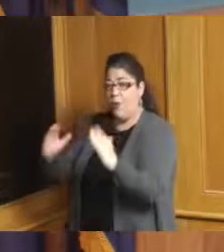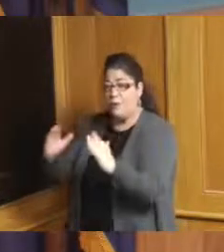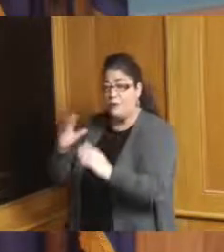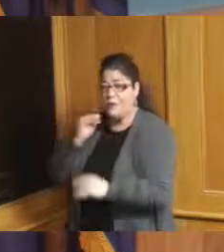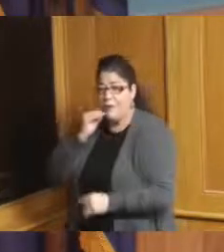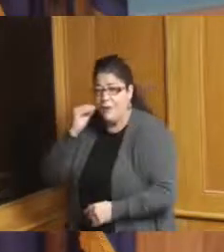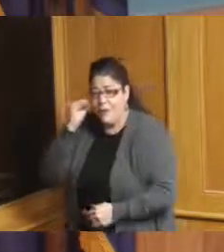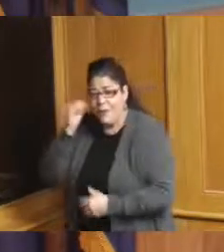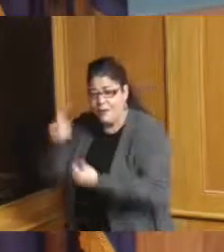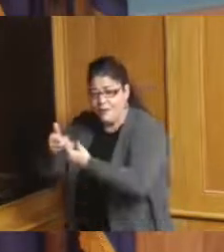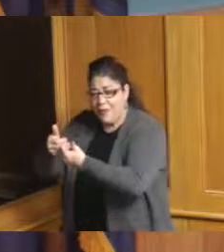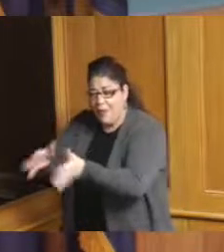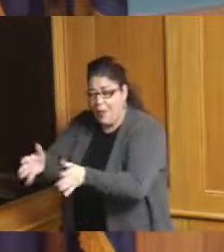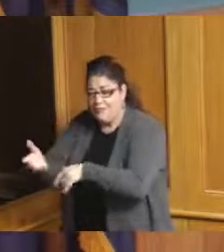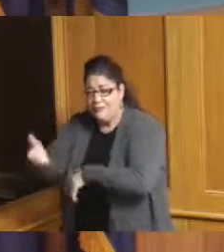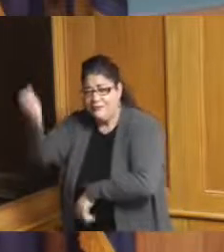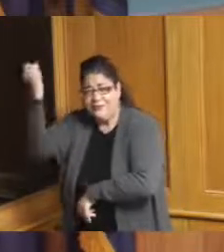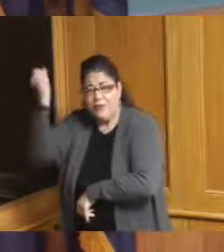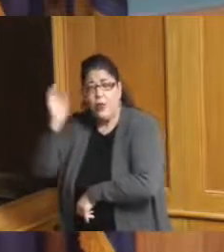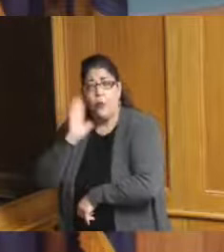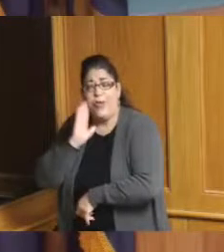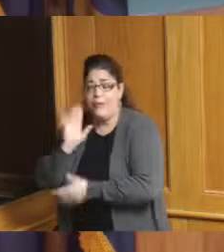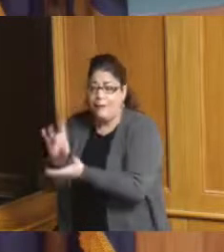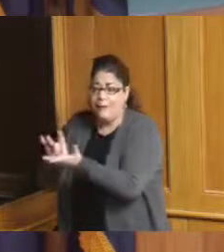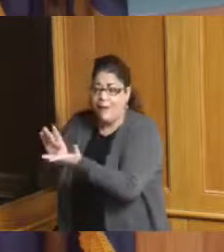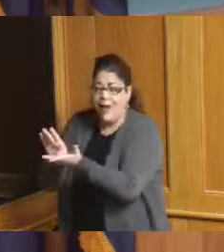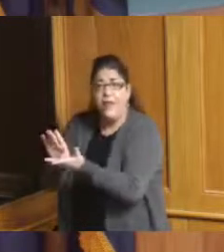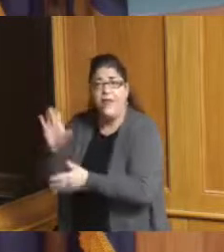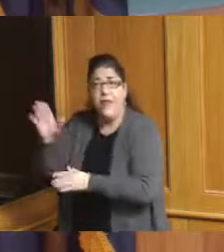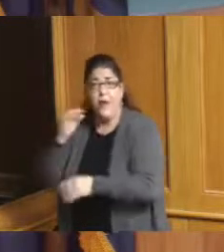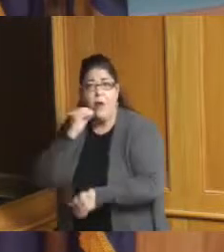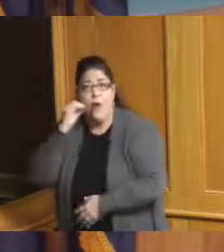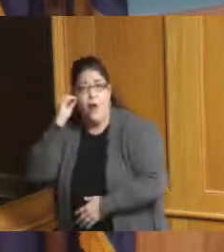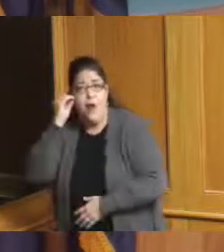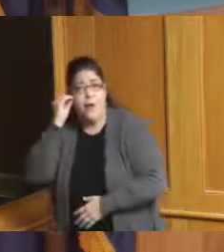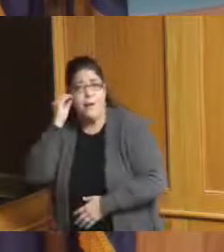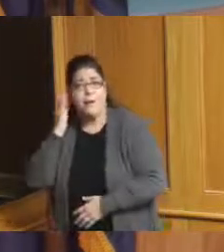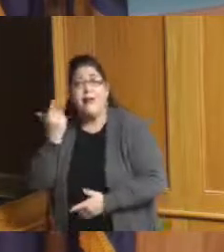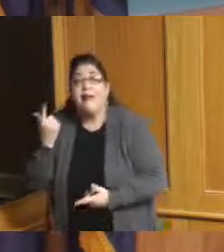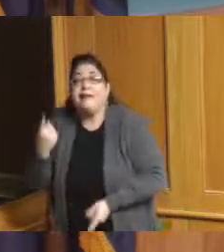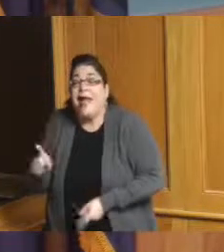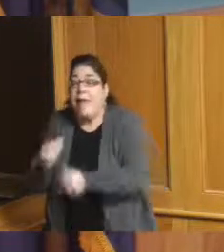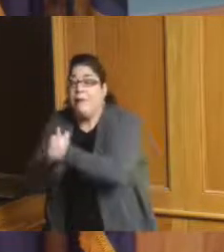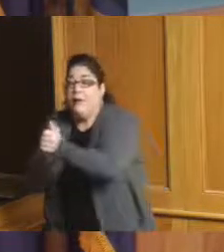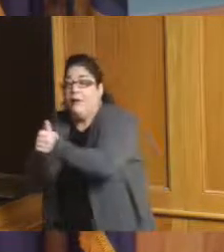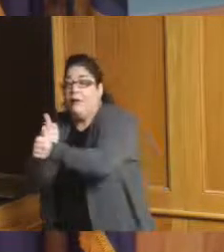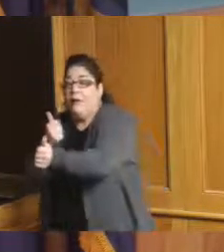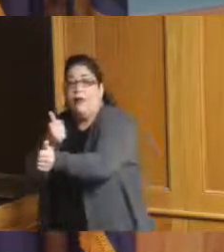be able about to be put out of their home for being in a backlog for rental assistance that's a